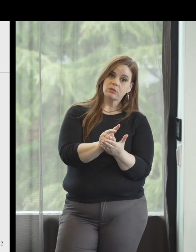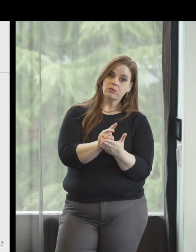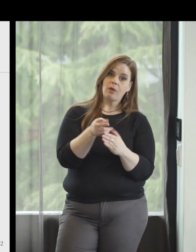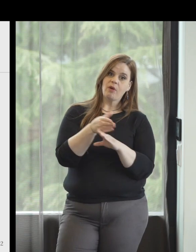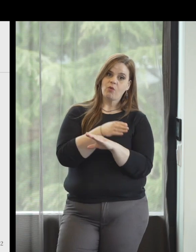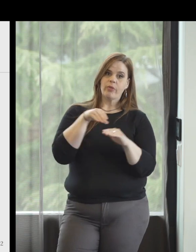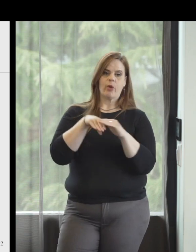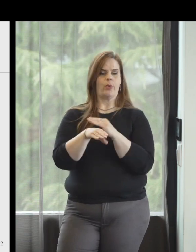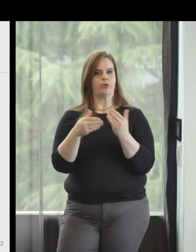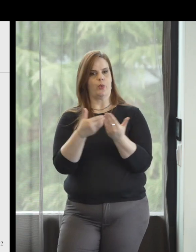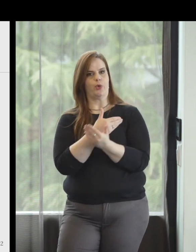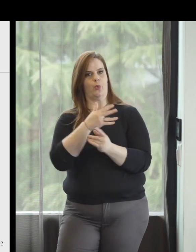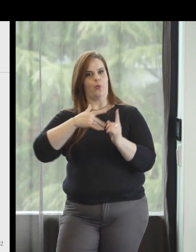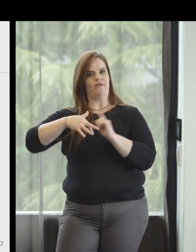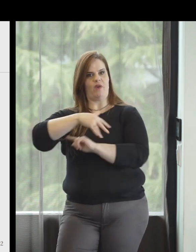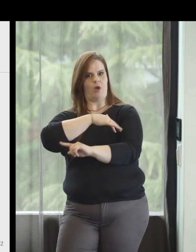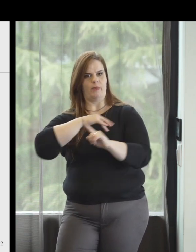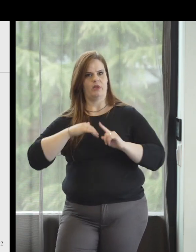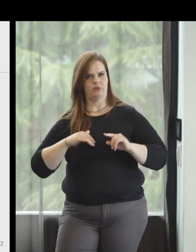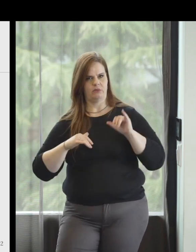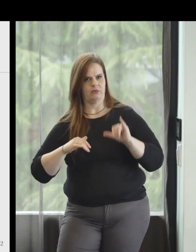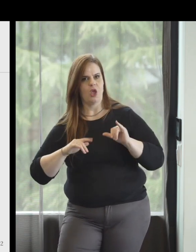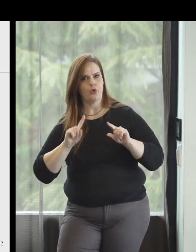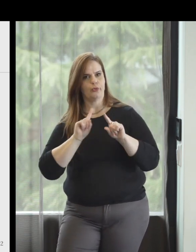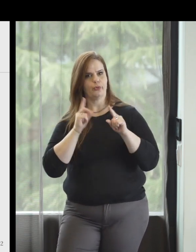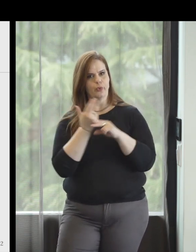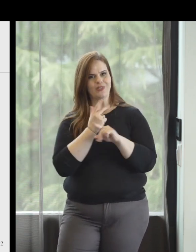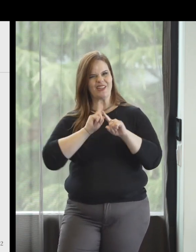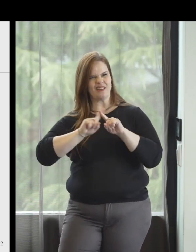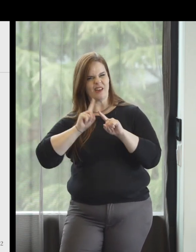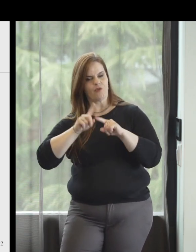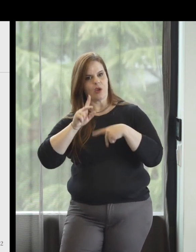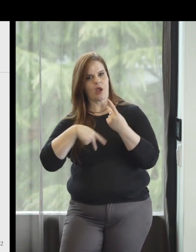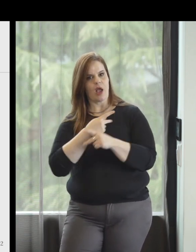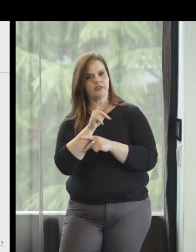Using all kinds of tooling. Including accessing friends,